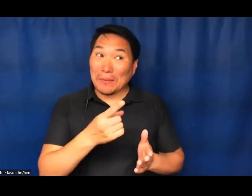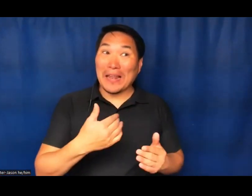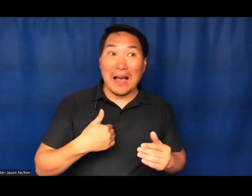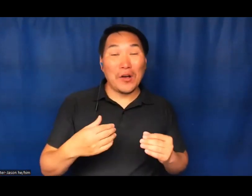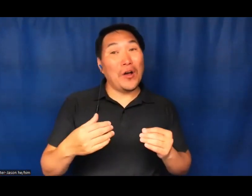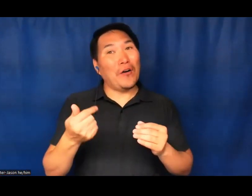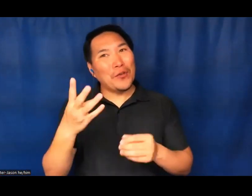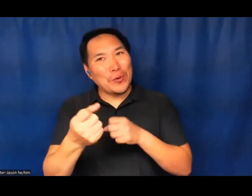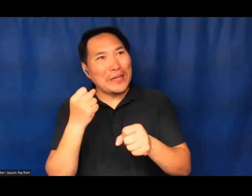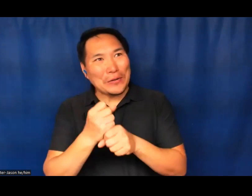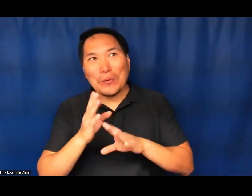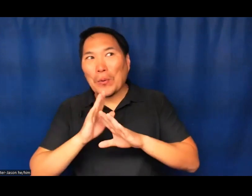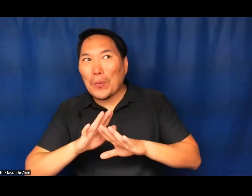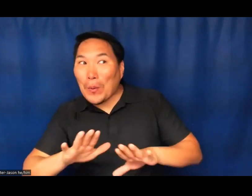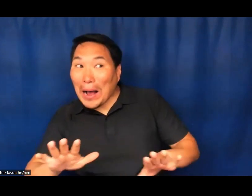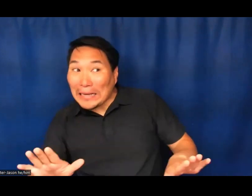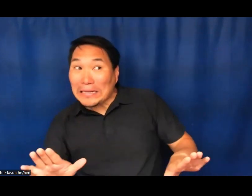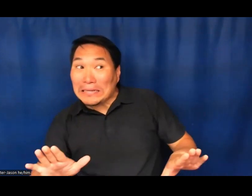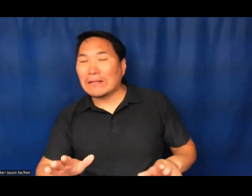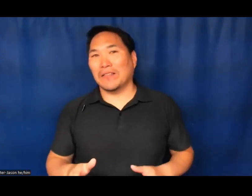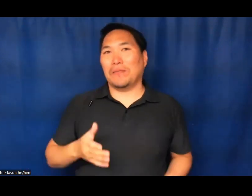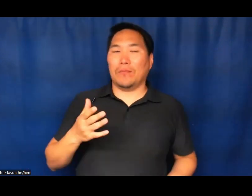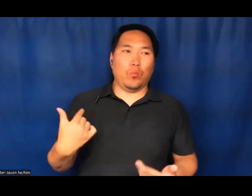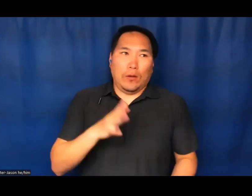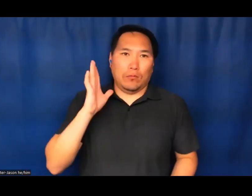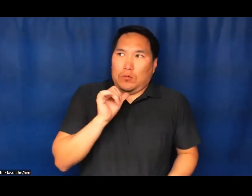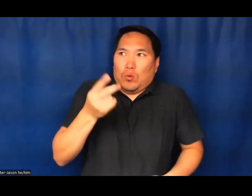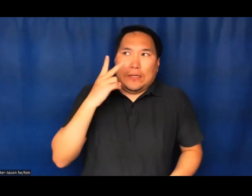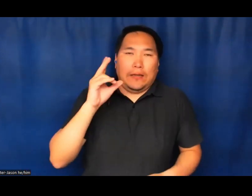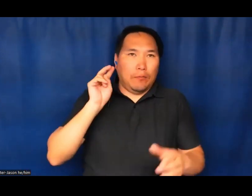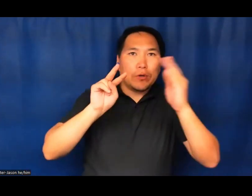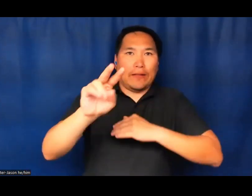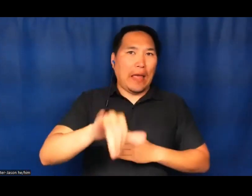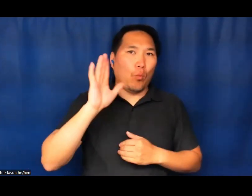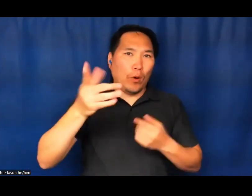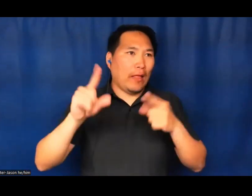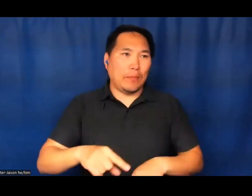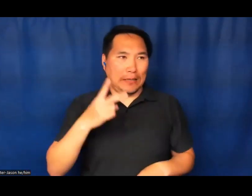terms, that's certainly not what we're seeing at this point in terms of the case selection.